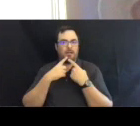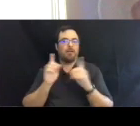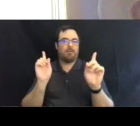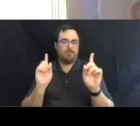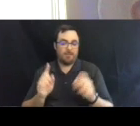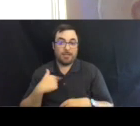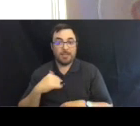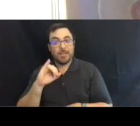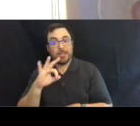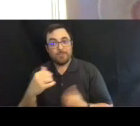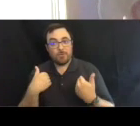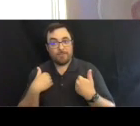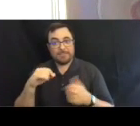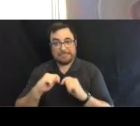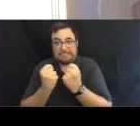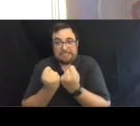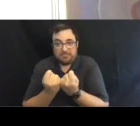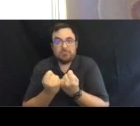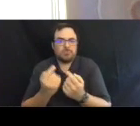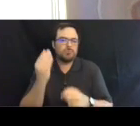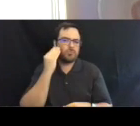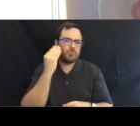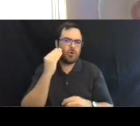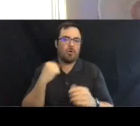certainly you know that it's it's a combination effort like